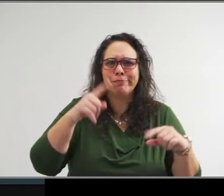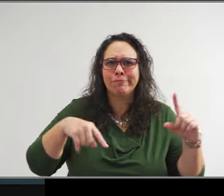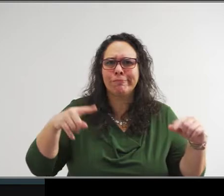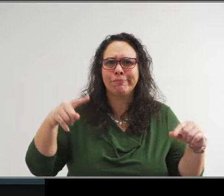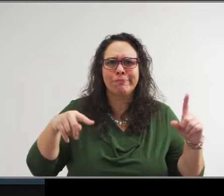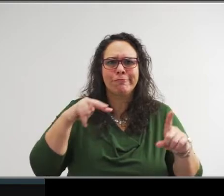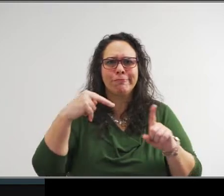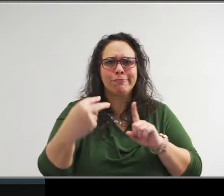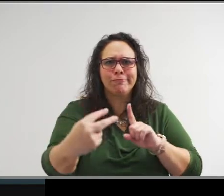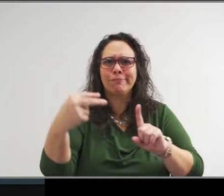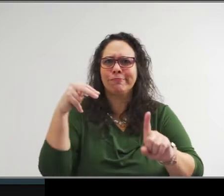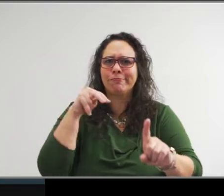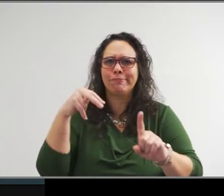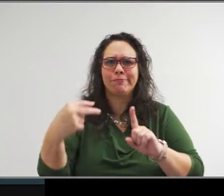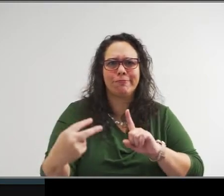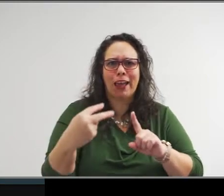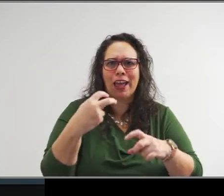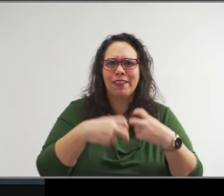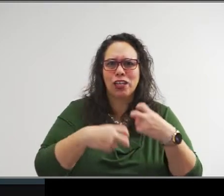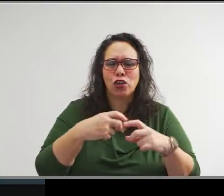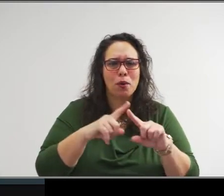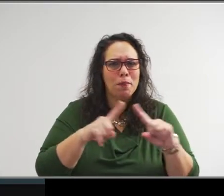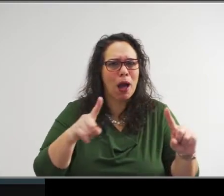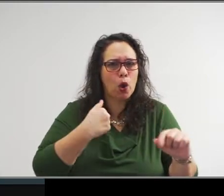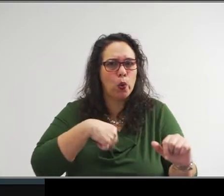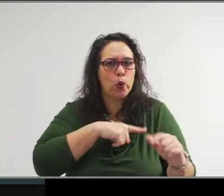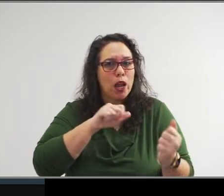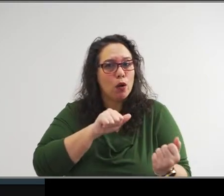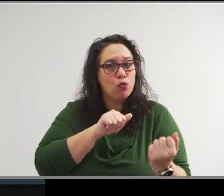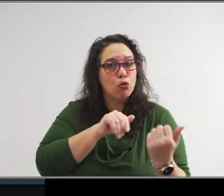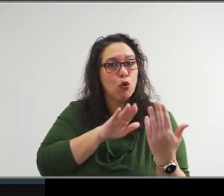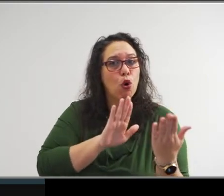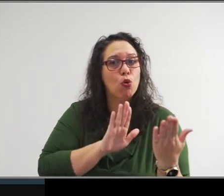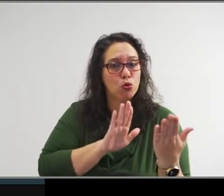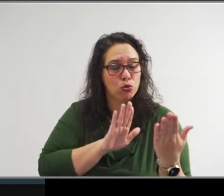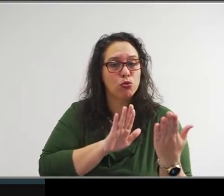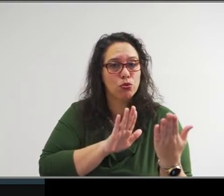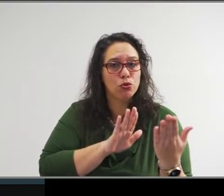but we're approaching it in, I think a very positive